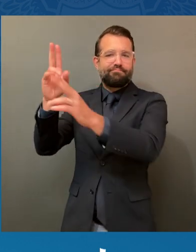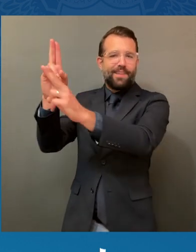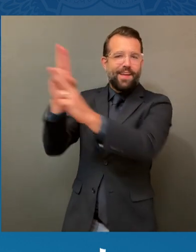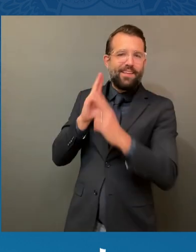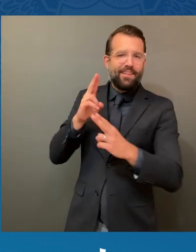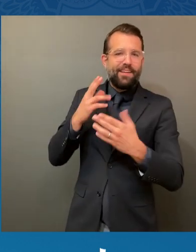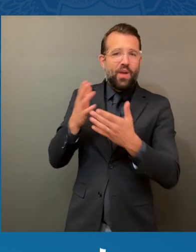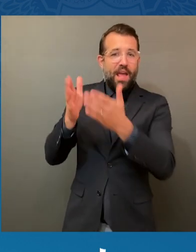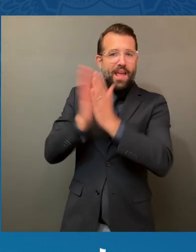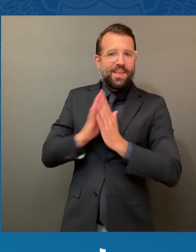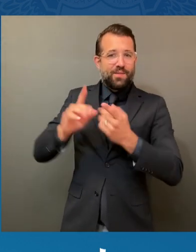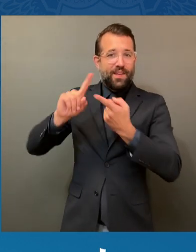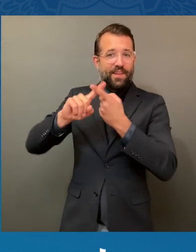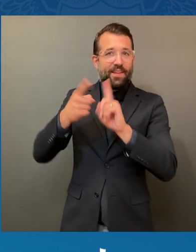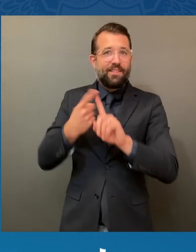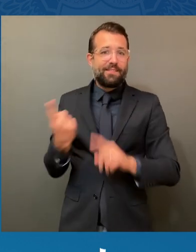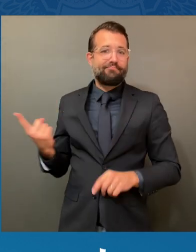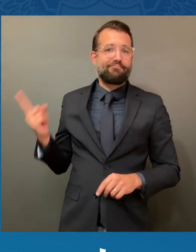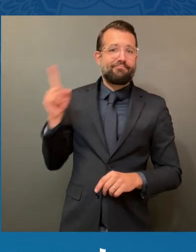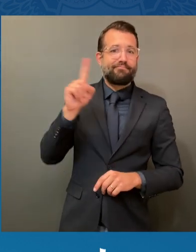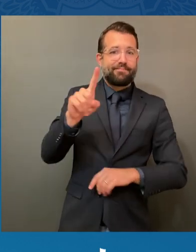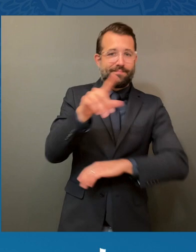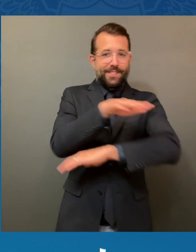It's my pleasure to welcome Vice President Kamala Harris to the stage.